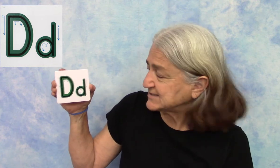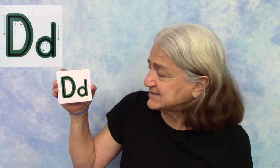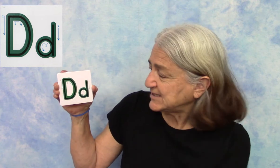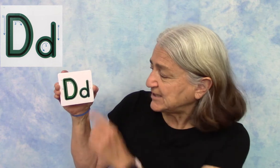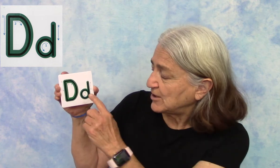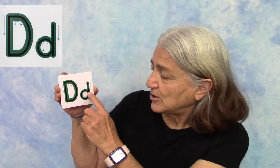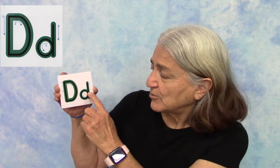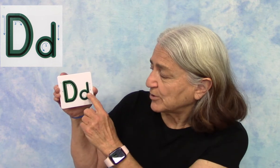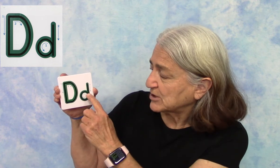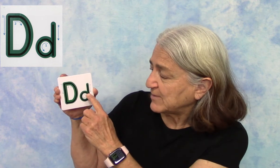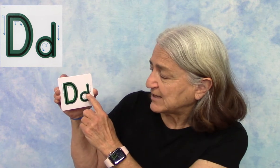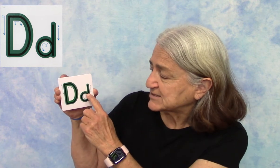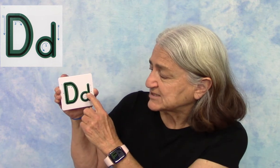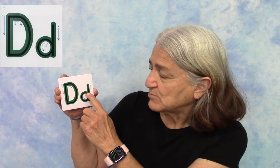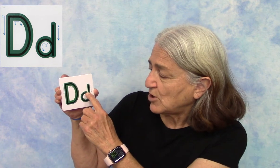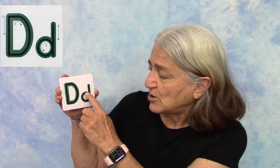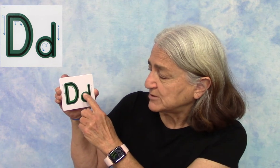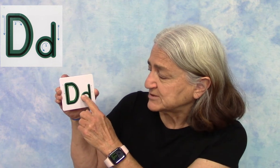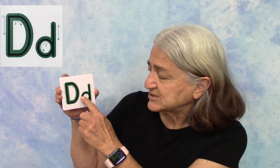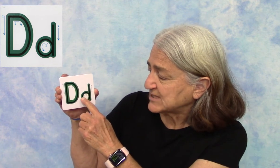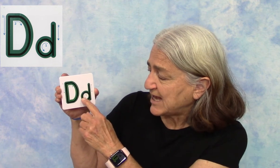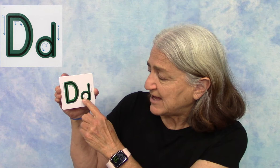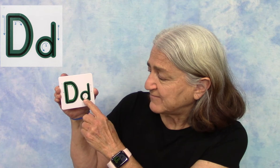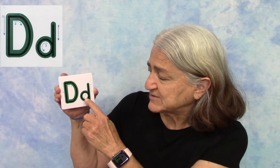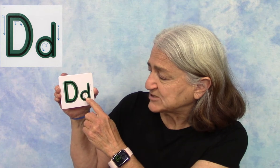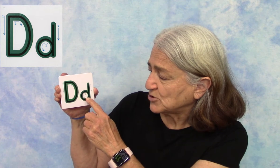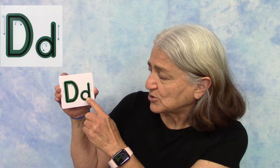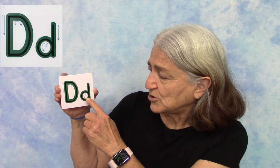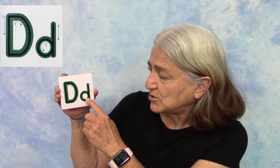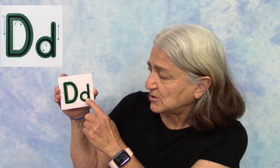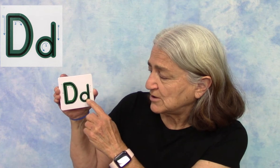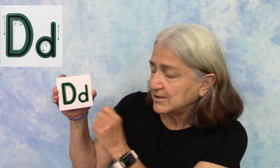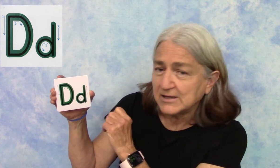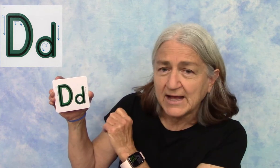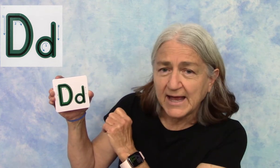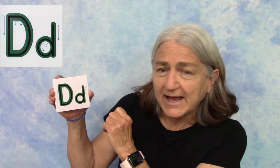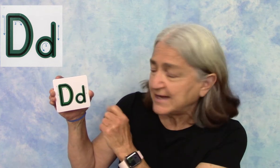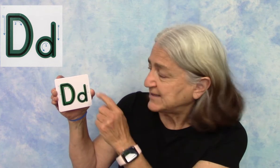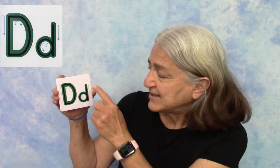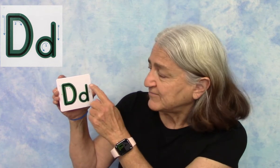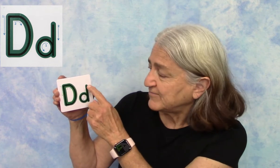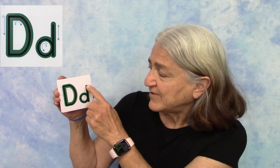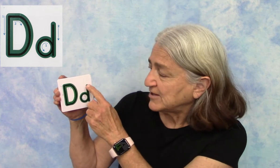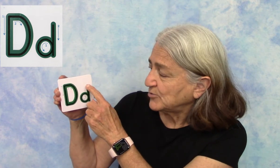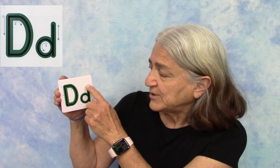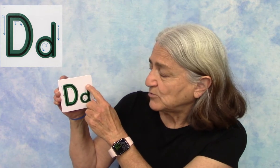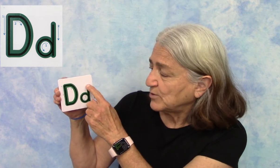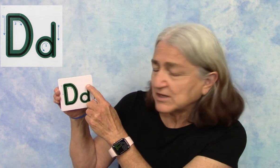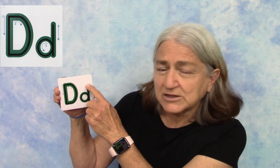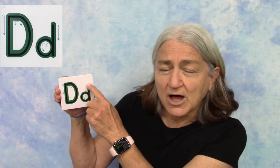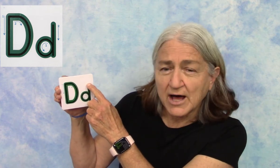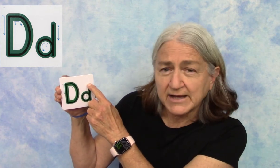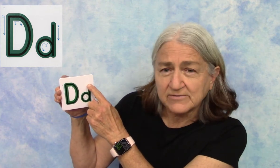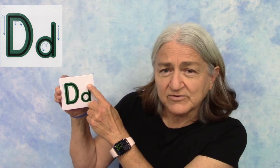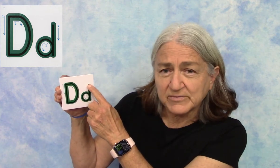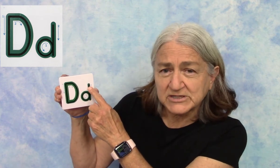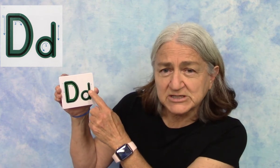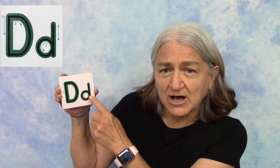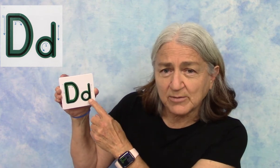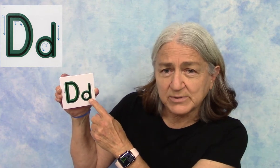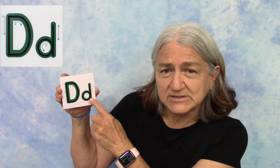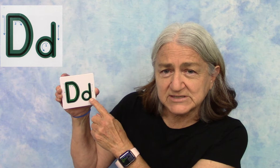"d" we're going to make a small half circle and then follow it with a line from the top down.